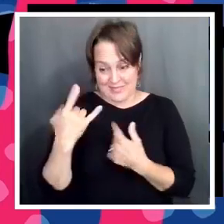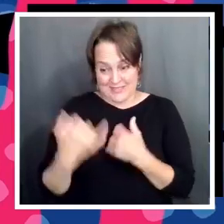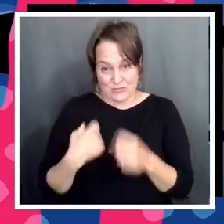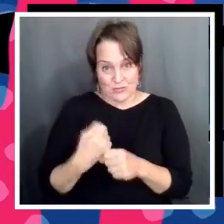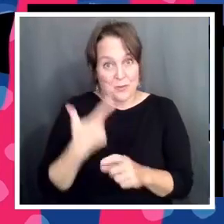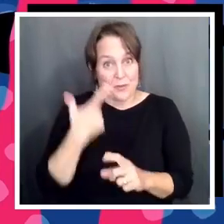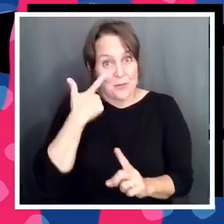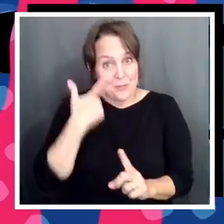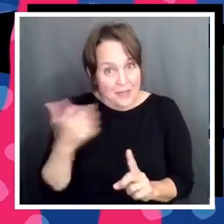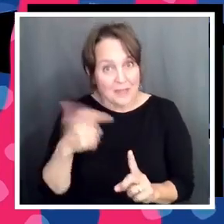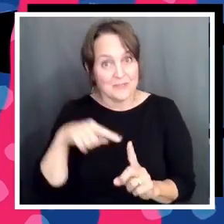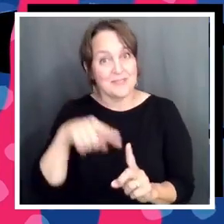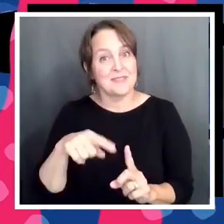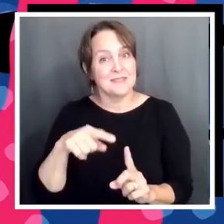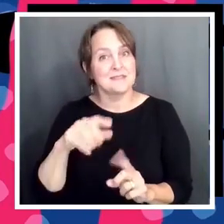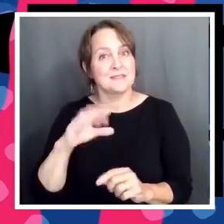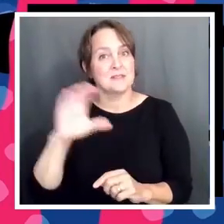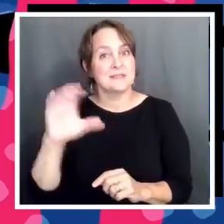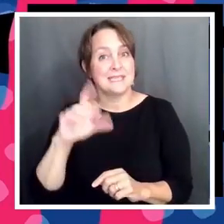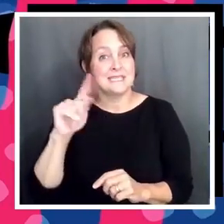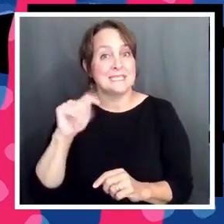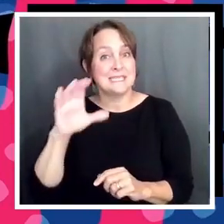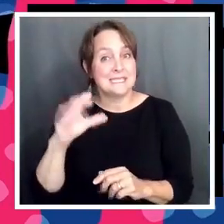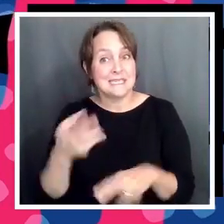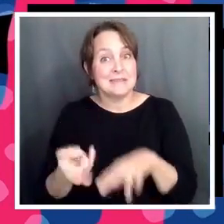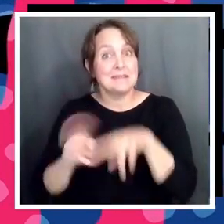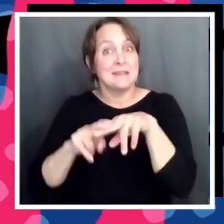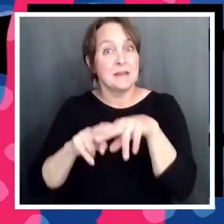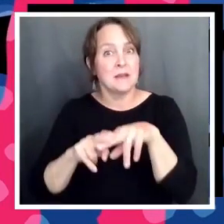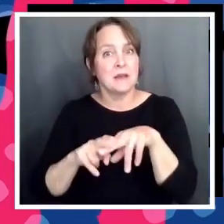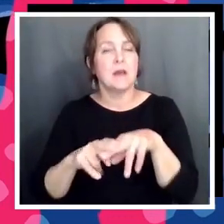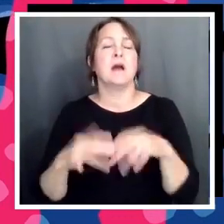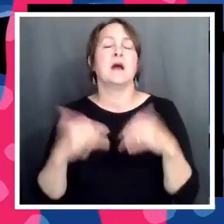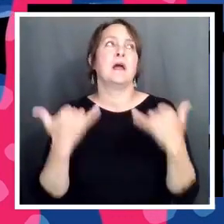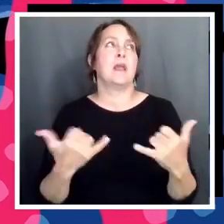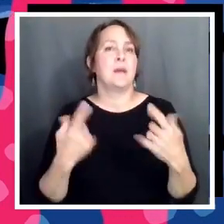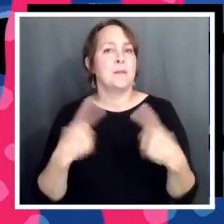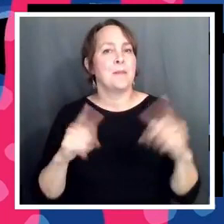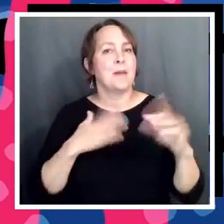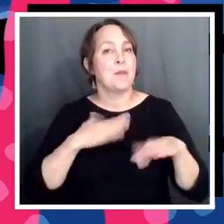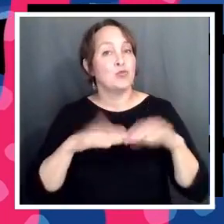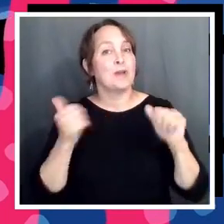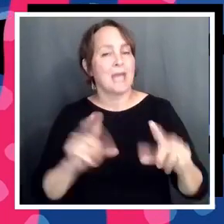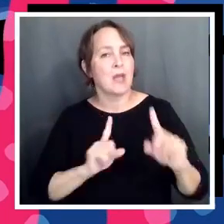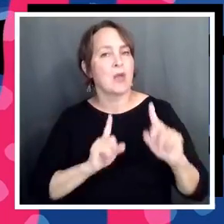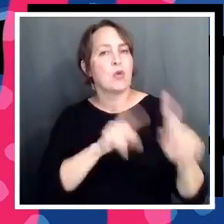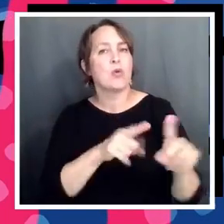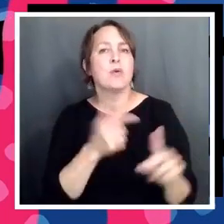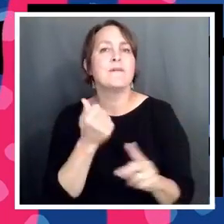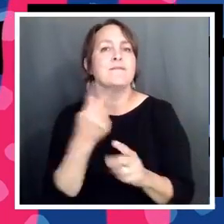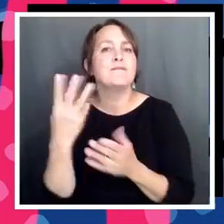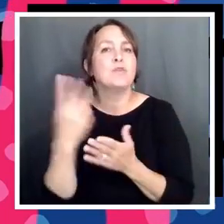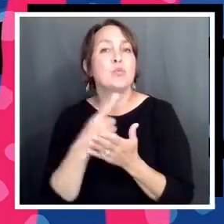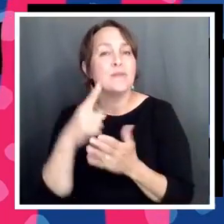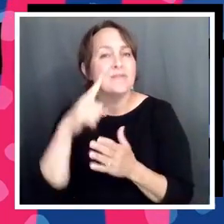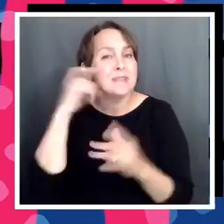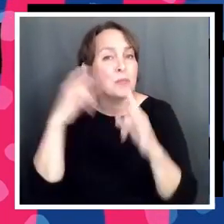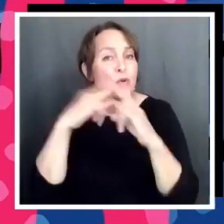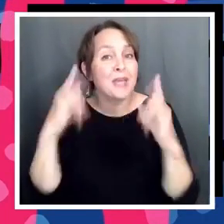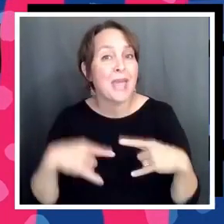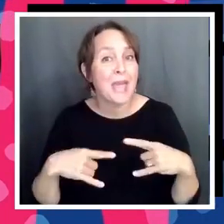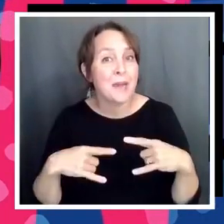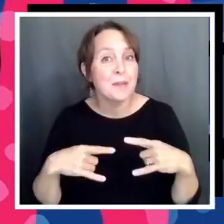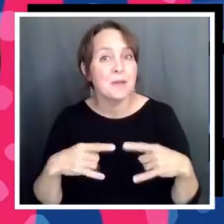YOUNG, RISING LEADERS.